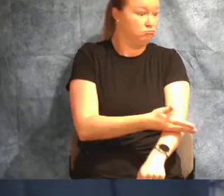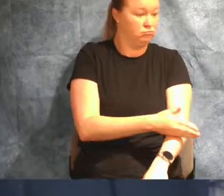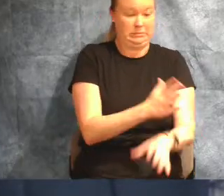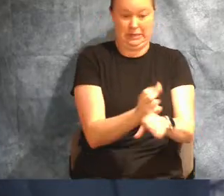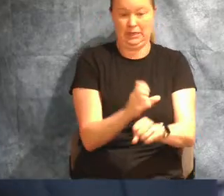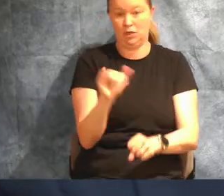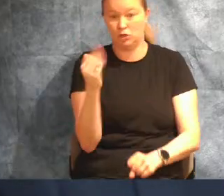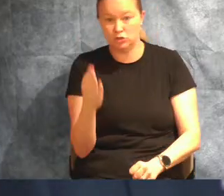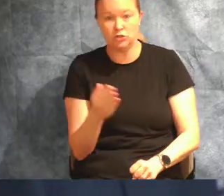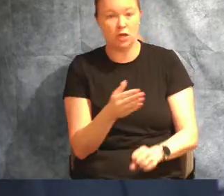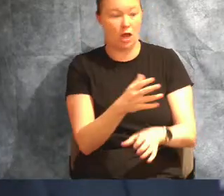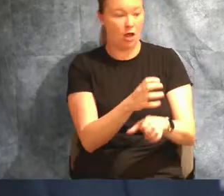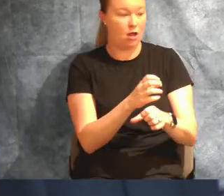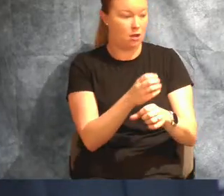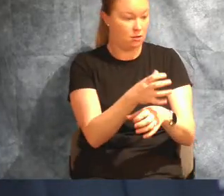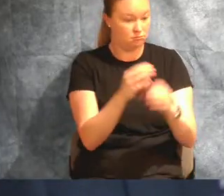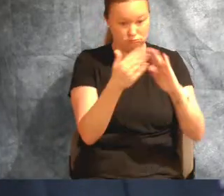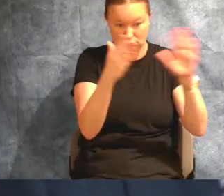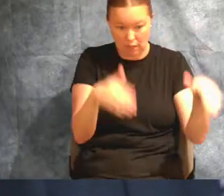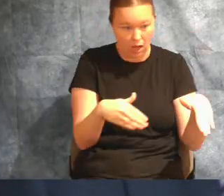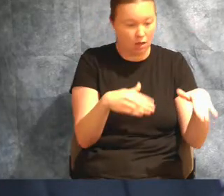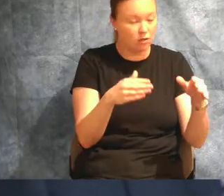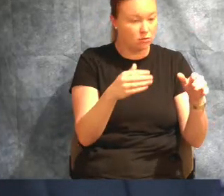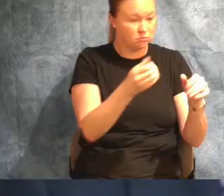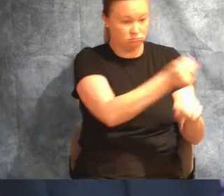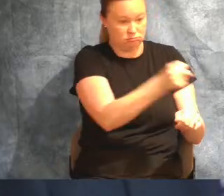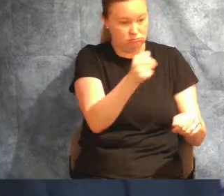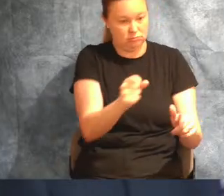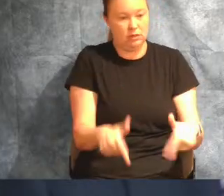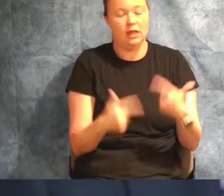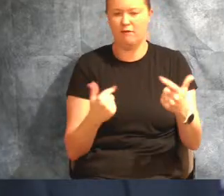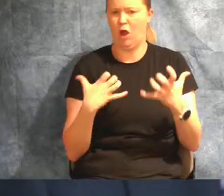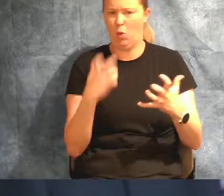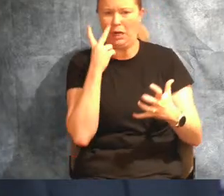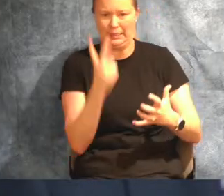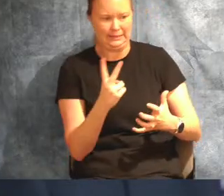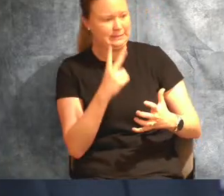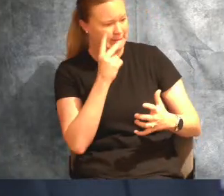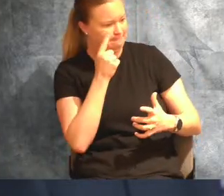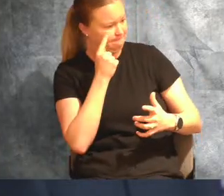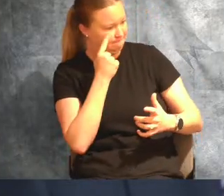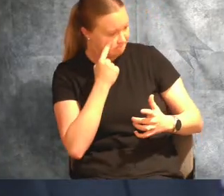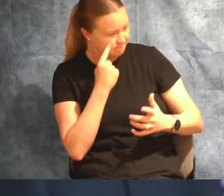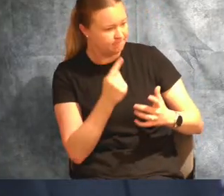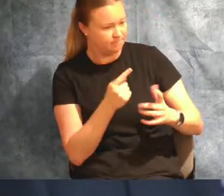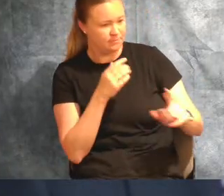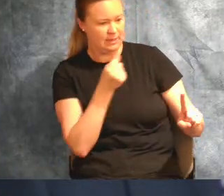get a permanent residence. And so I just wanted to see firsthand the impacts of what the levy